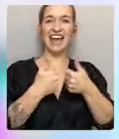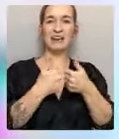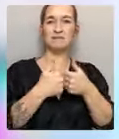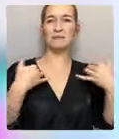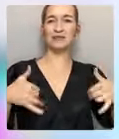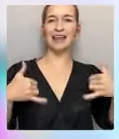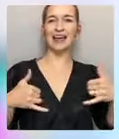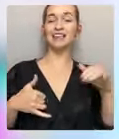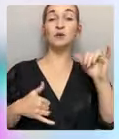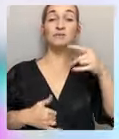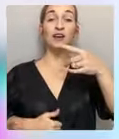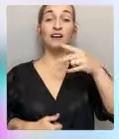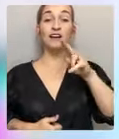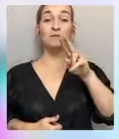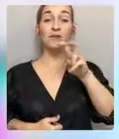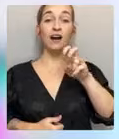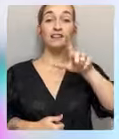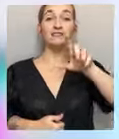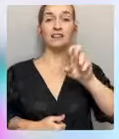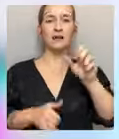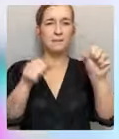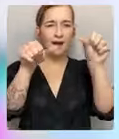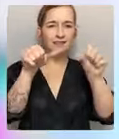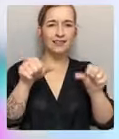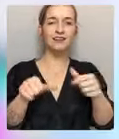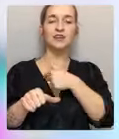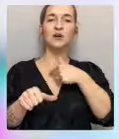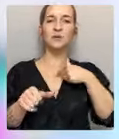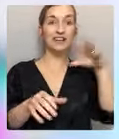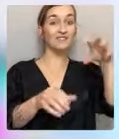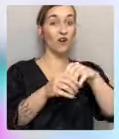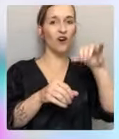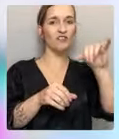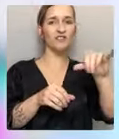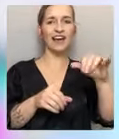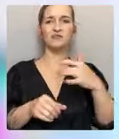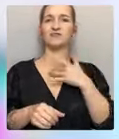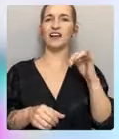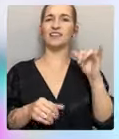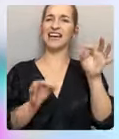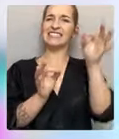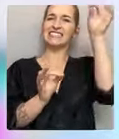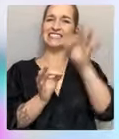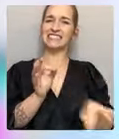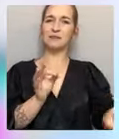gameplay, so puzzling. We involved puzzling. We thought that was a very, very simple yet,